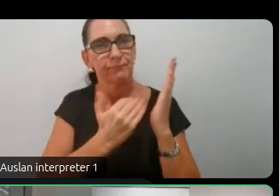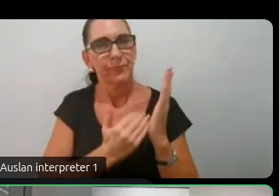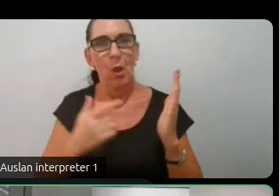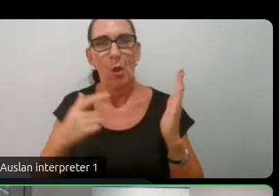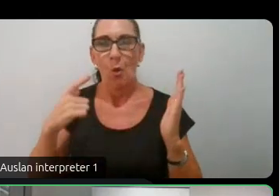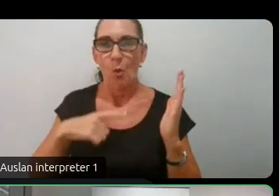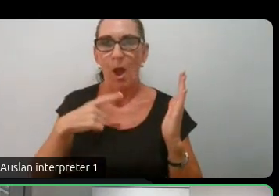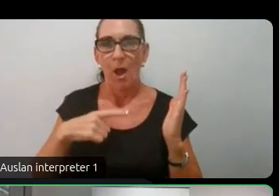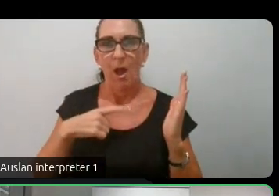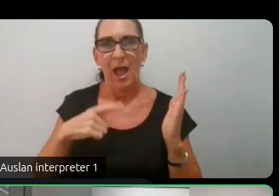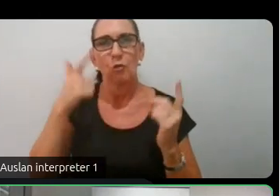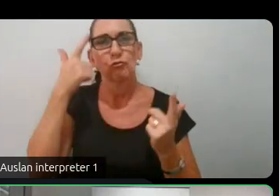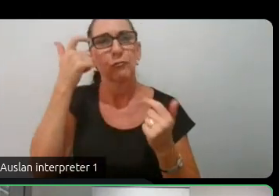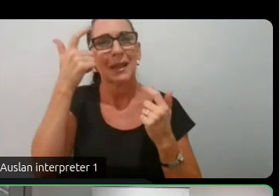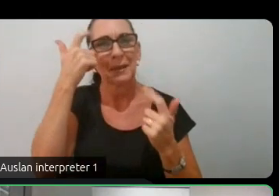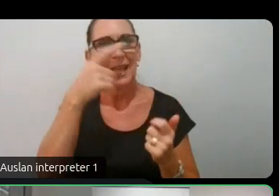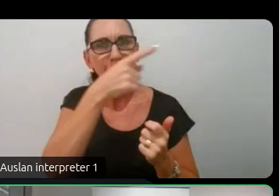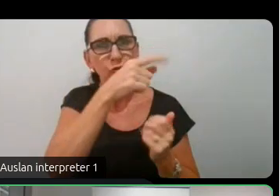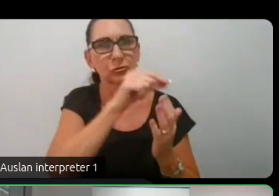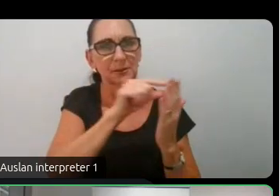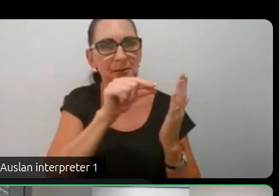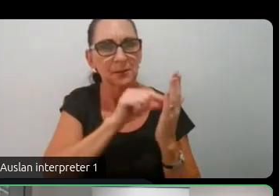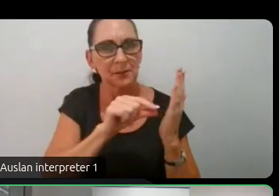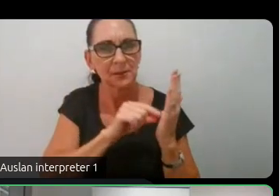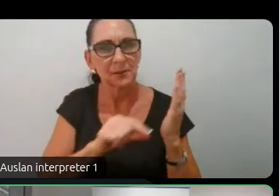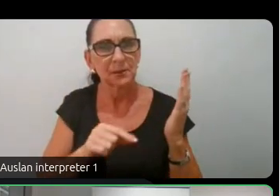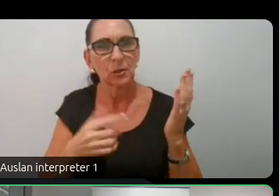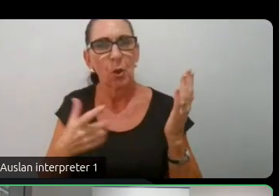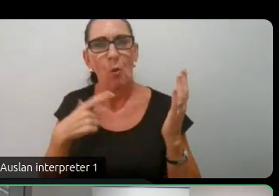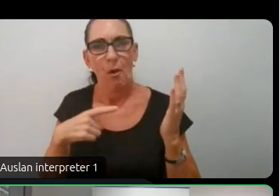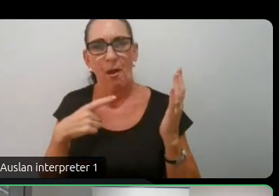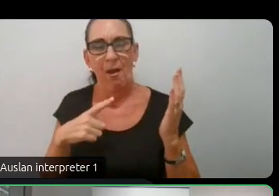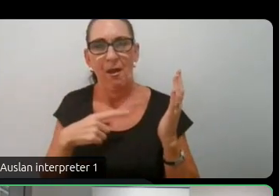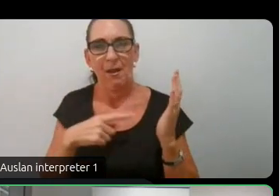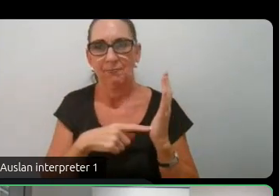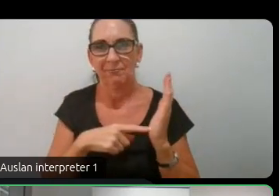been made or or why this opinion's been formed. Um and the reason that is is back to that kind